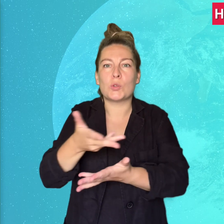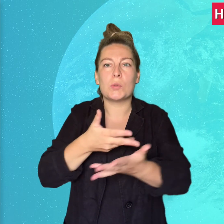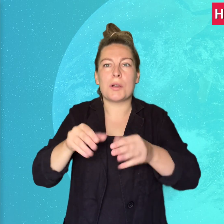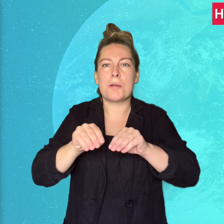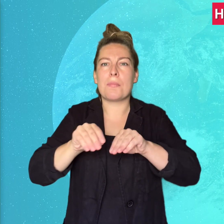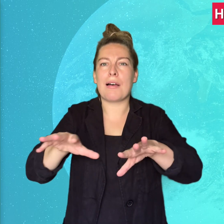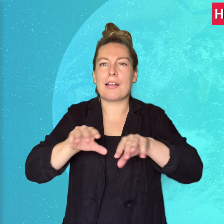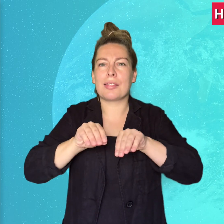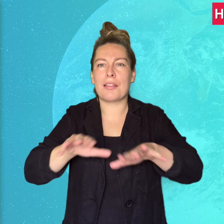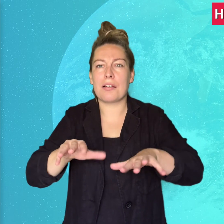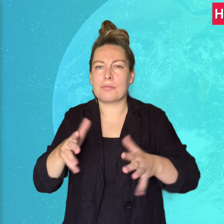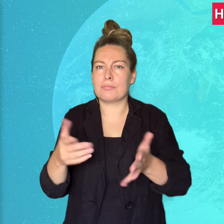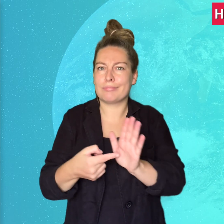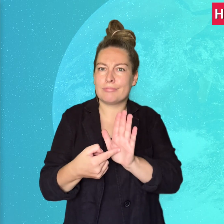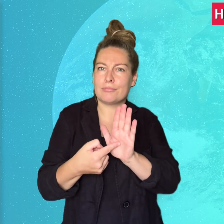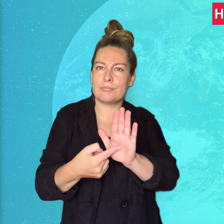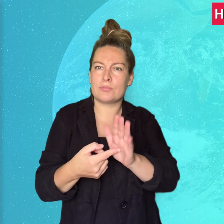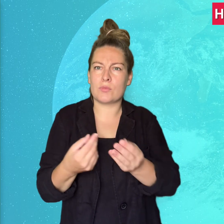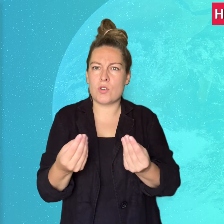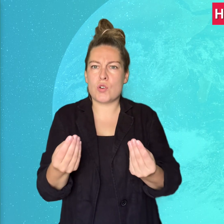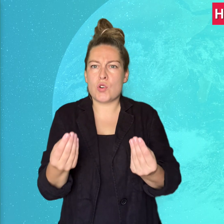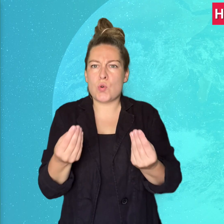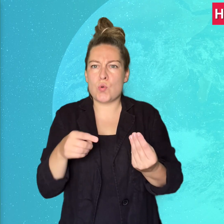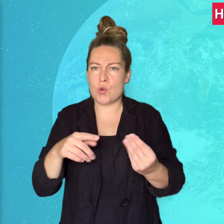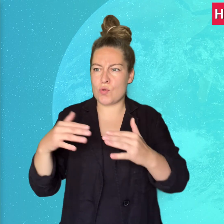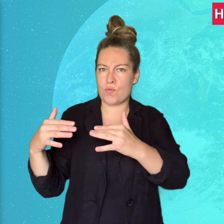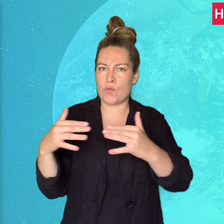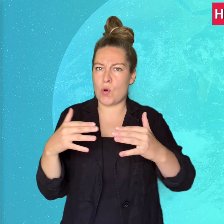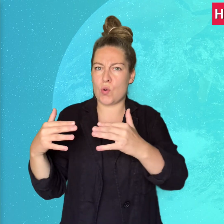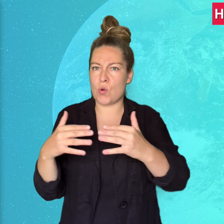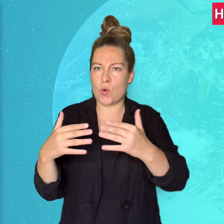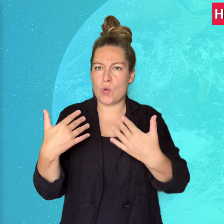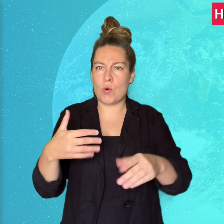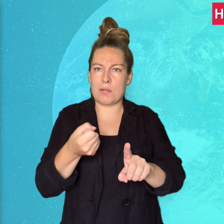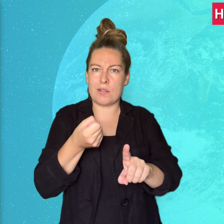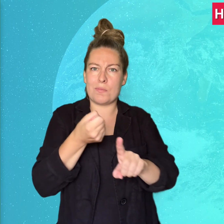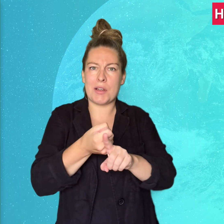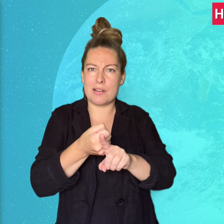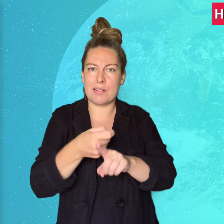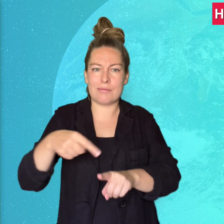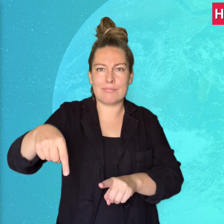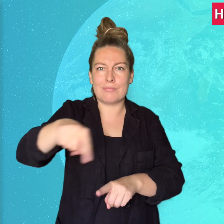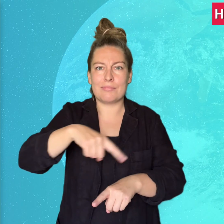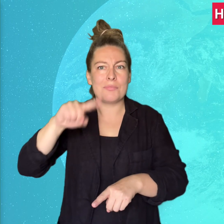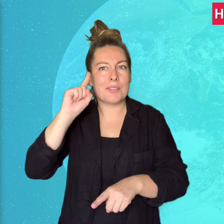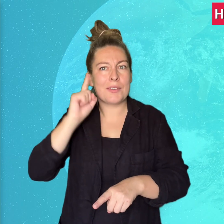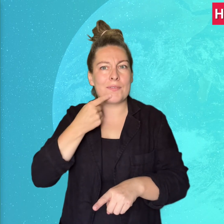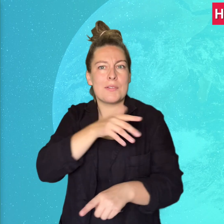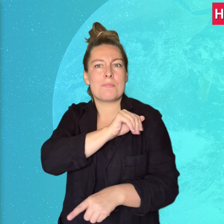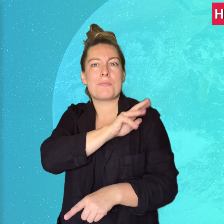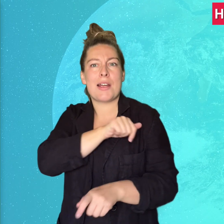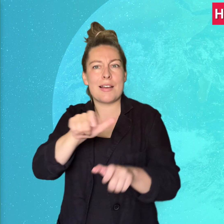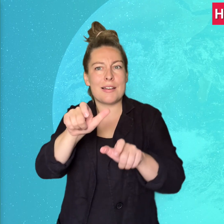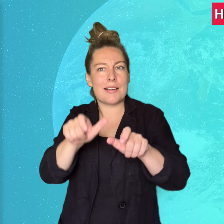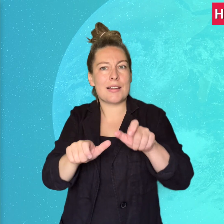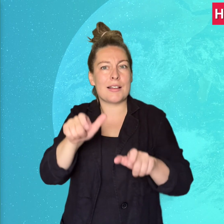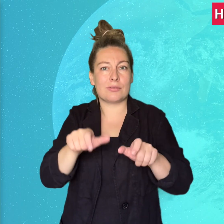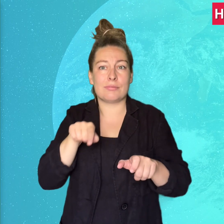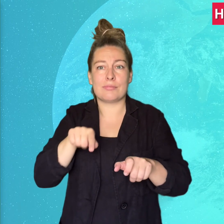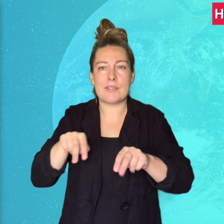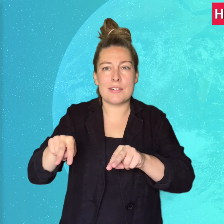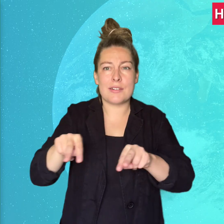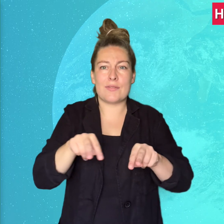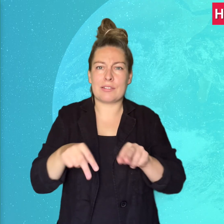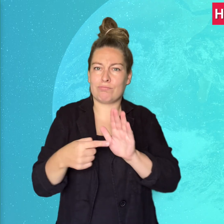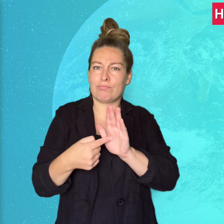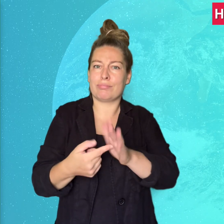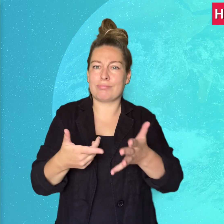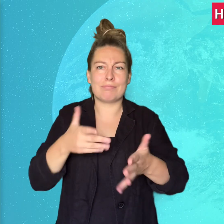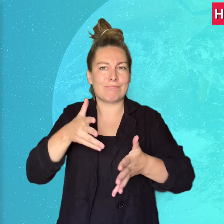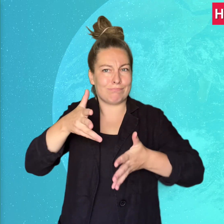to show how the war affects Deaf Palestinians. In his videos,